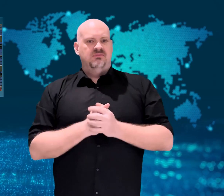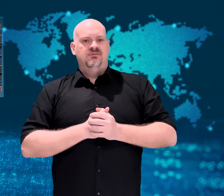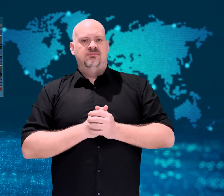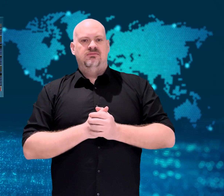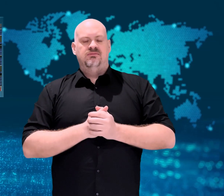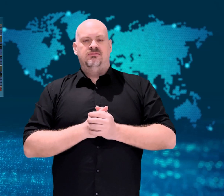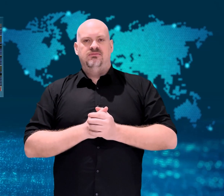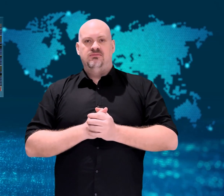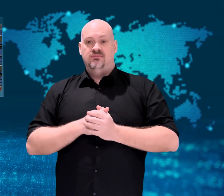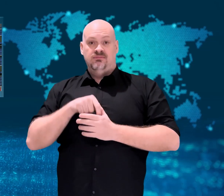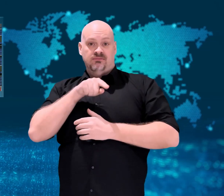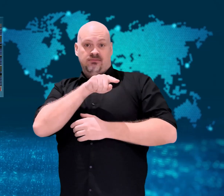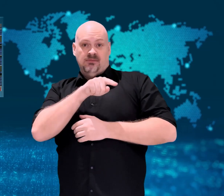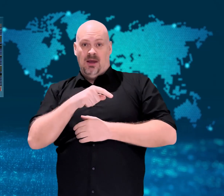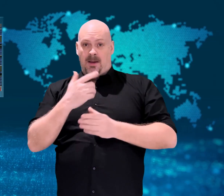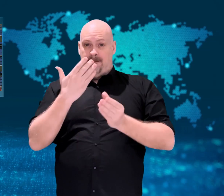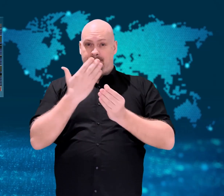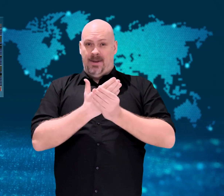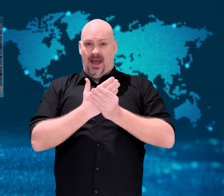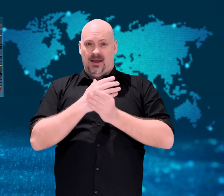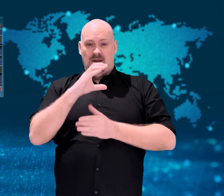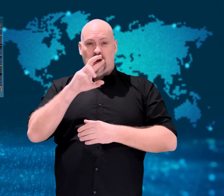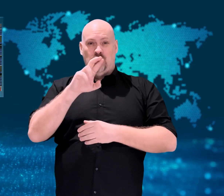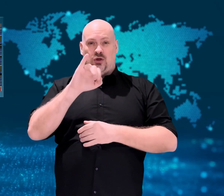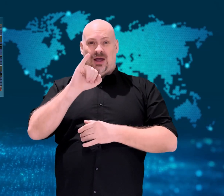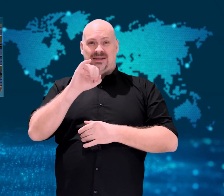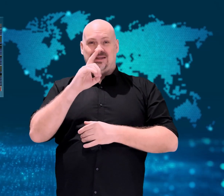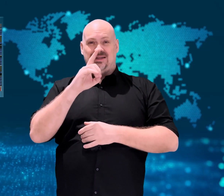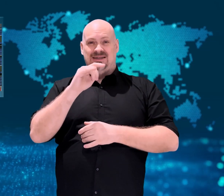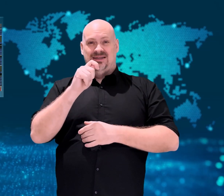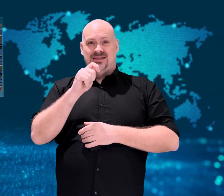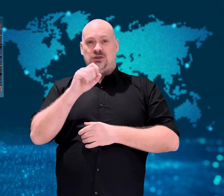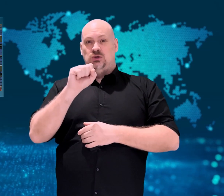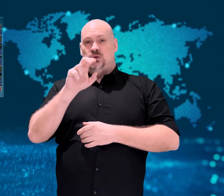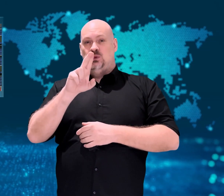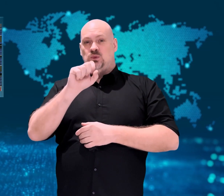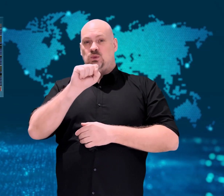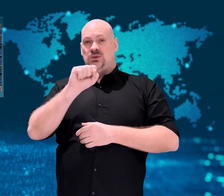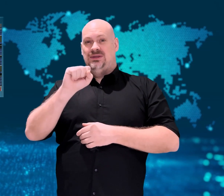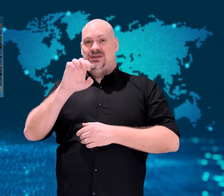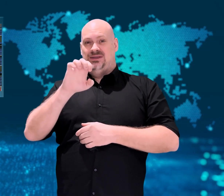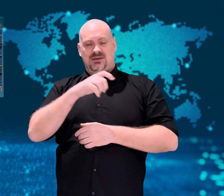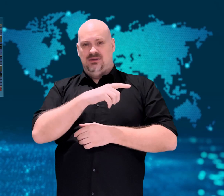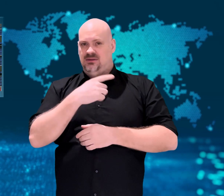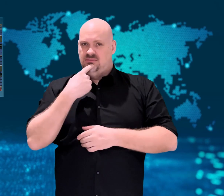The bank has rejected allegations of wrongdoing,